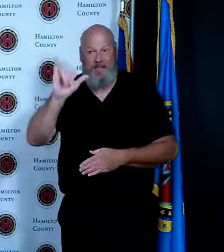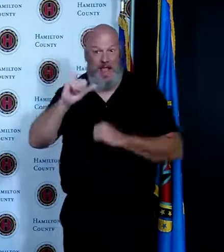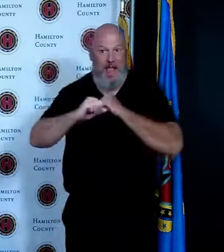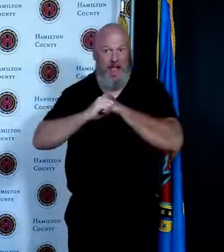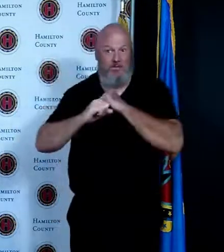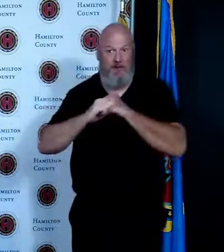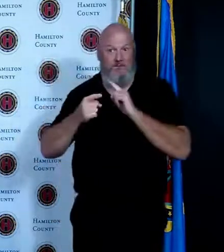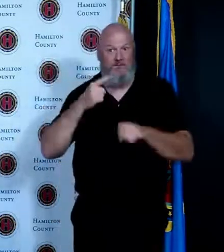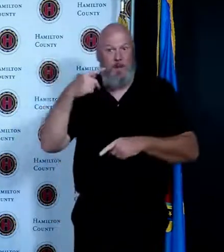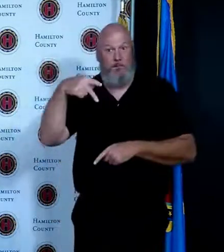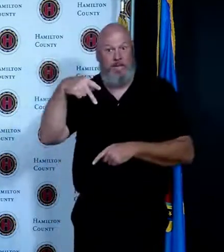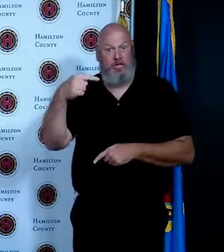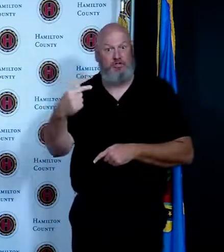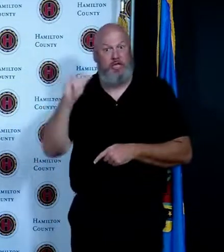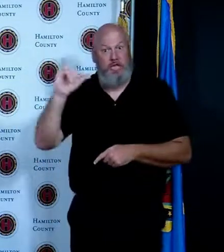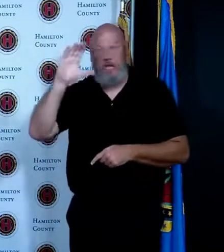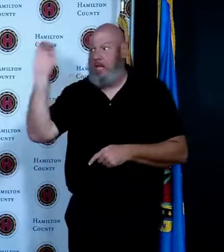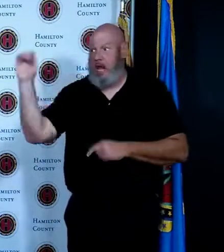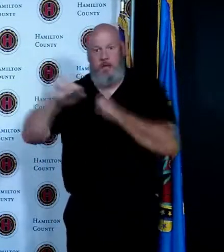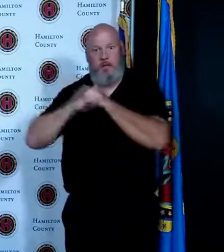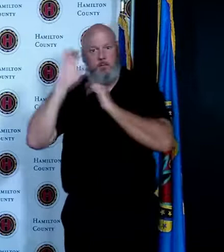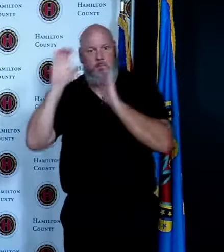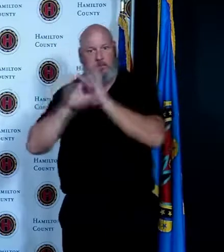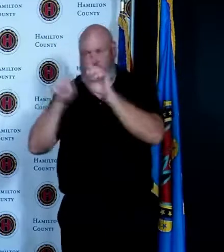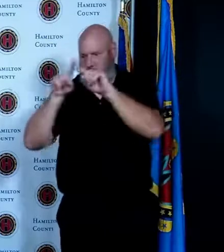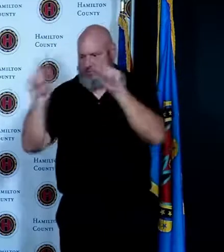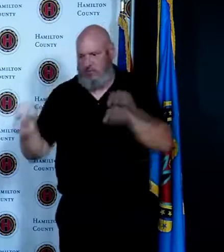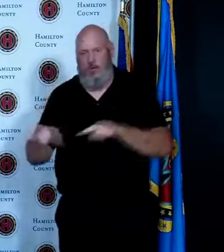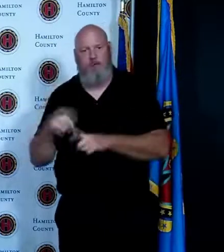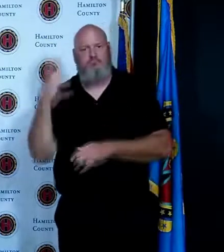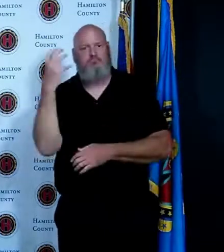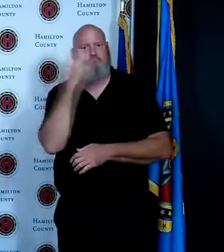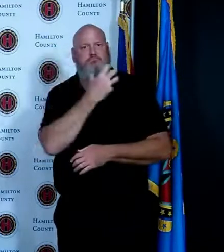gonna kick it over to you so that you can expound upon what happened yesterday